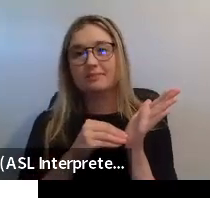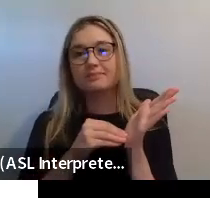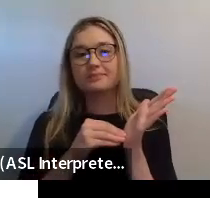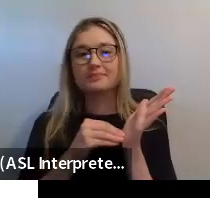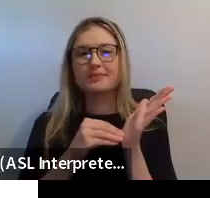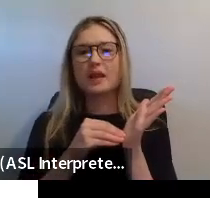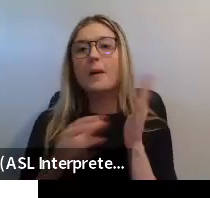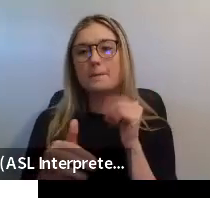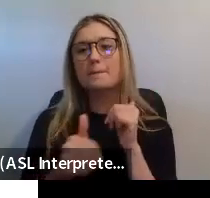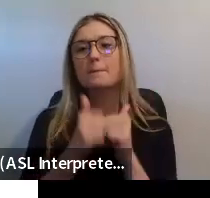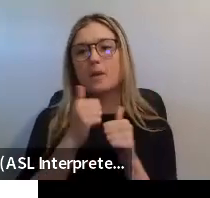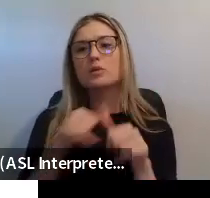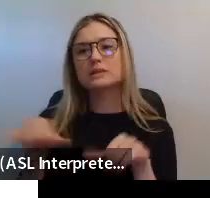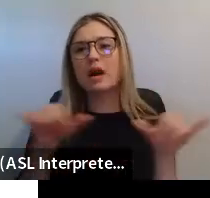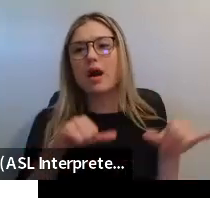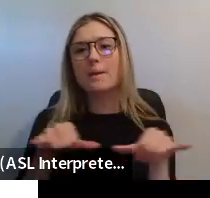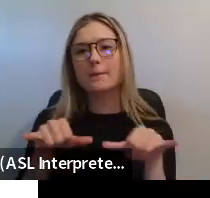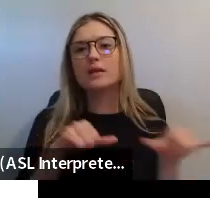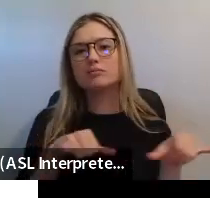We know we mostly are. I think, that those are most common for us when we think about 80. And what's you know?